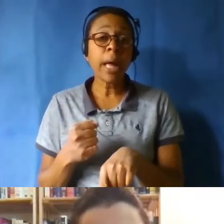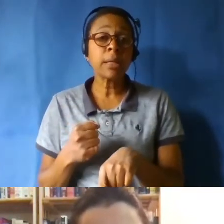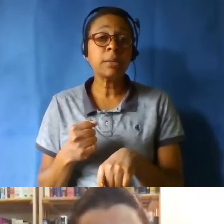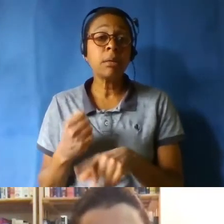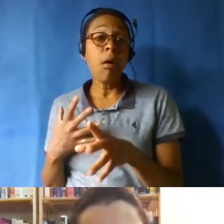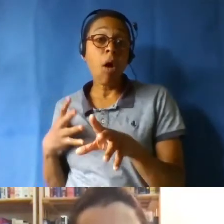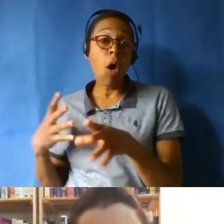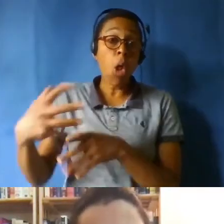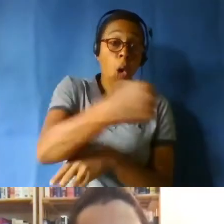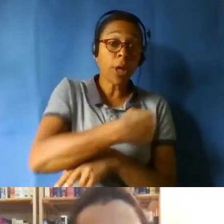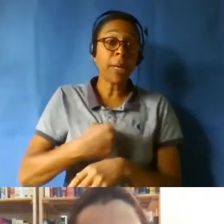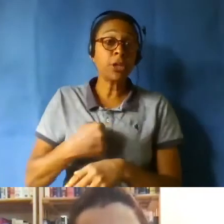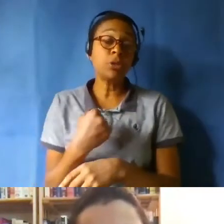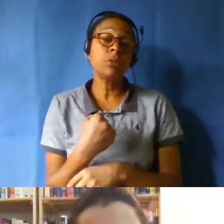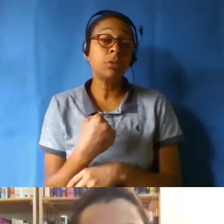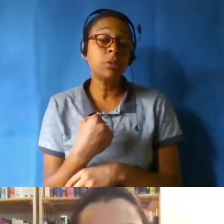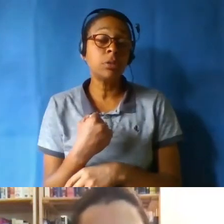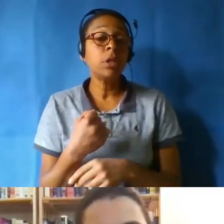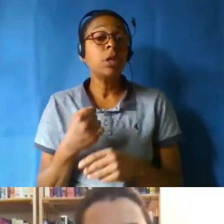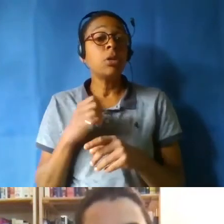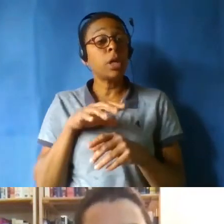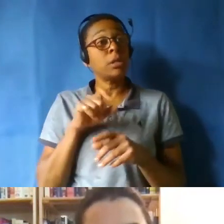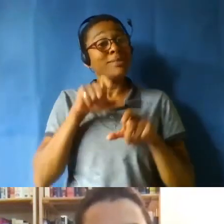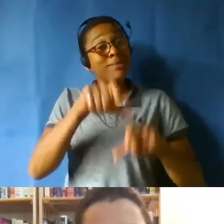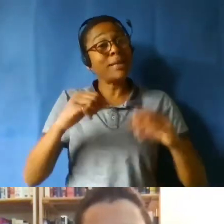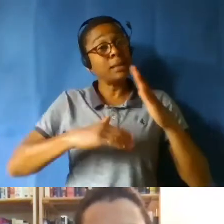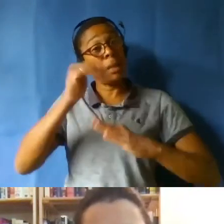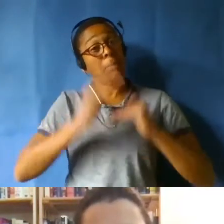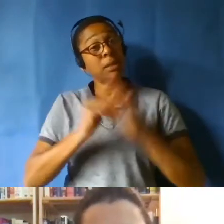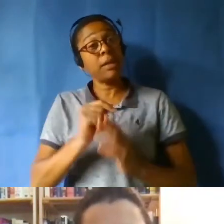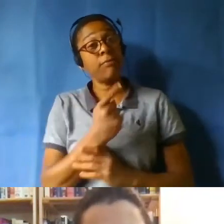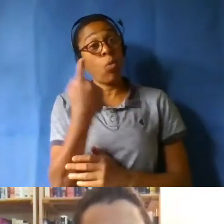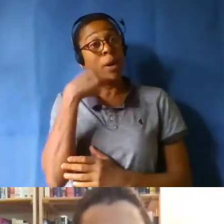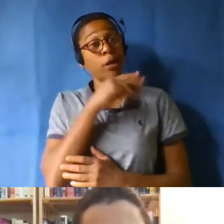group that occupied a building for 138 days last year asking the institution